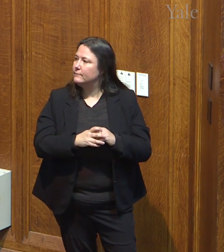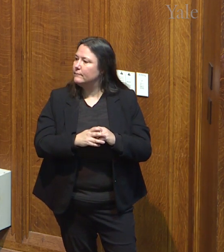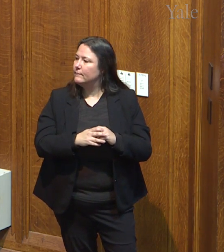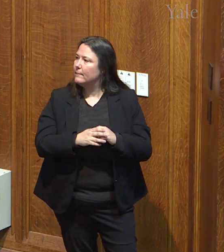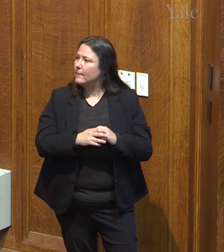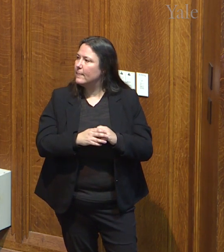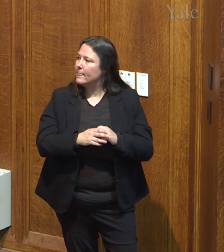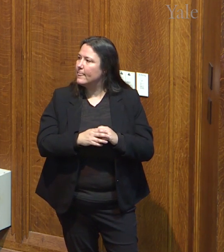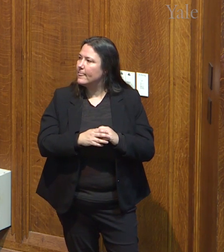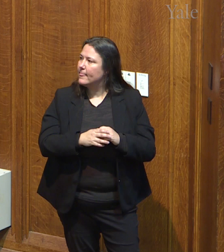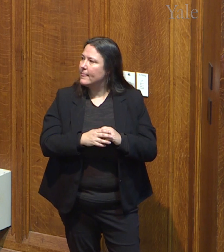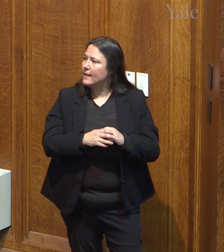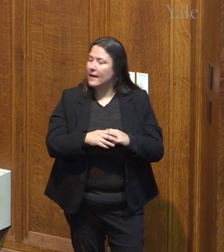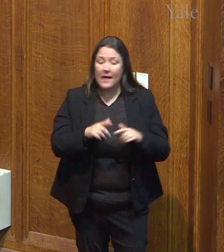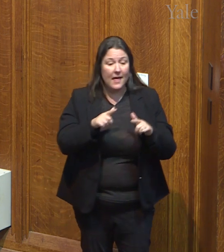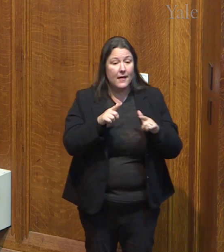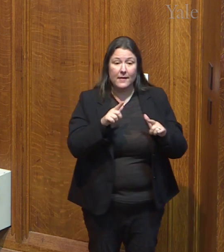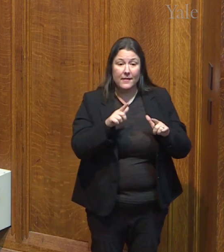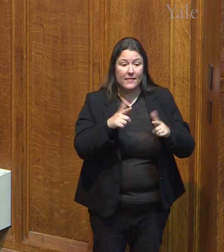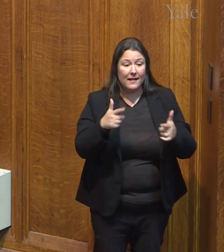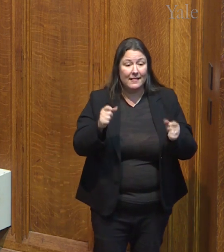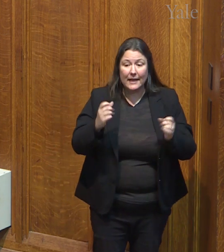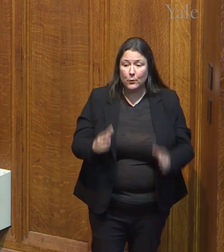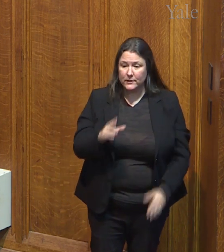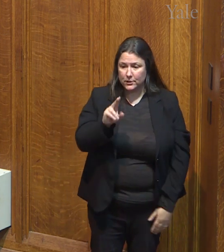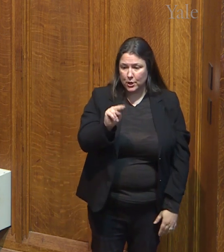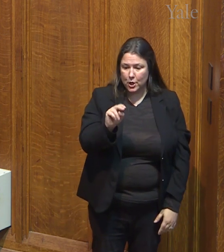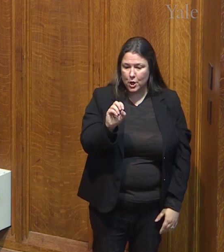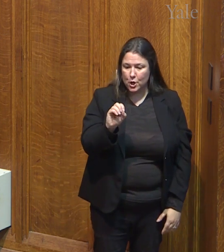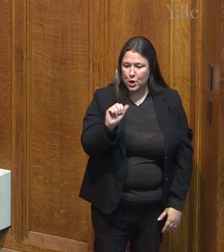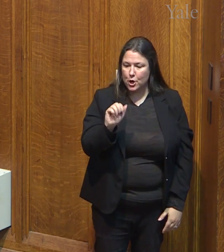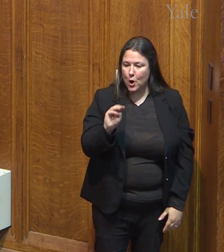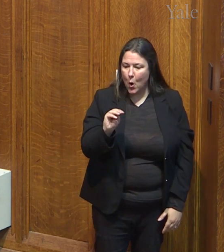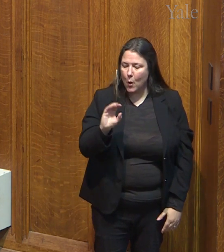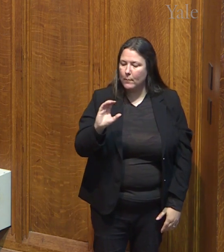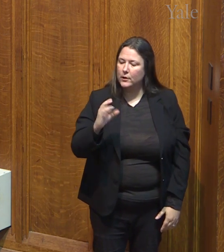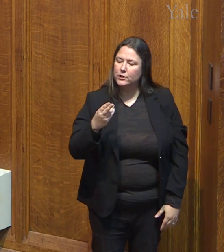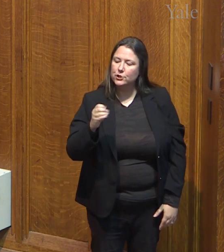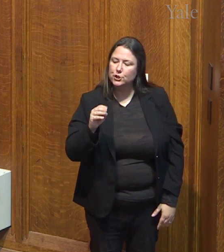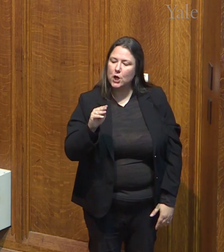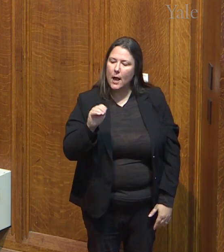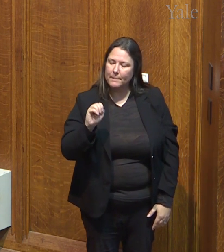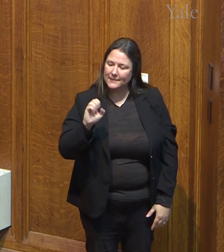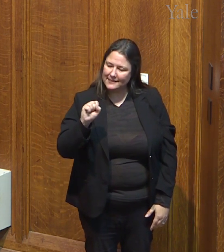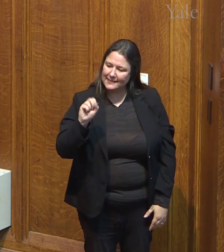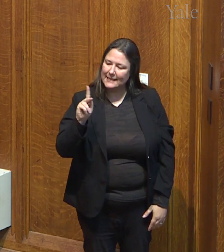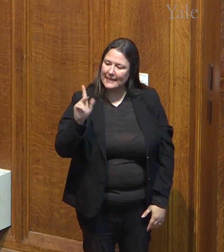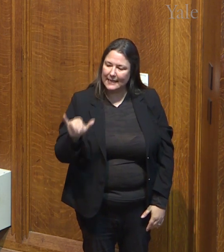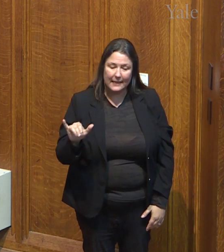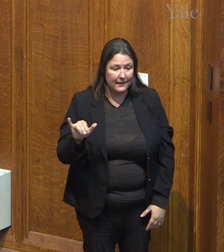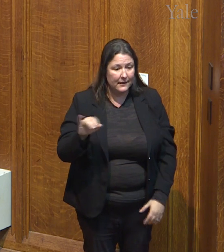The eminent linguist, Noam Chomsky, giving a lecture in Chicago in 1965, mistakenly, that's so rare